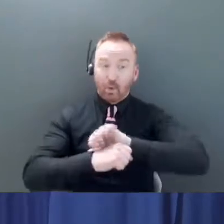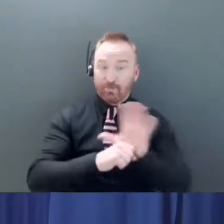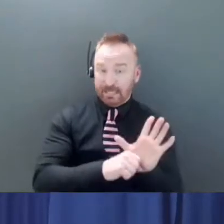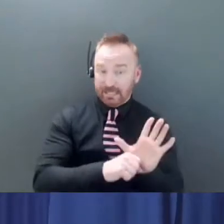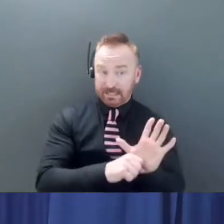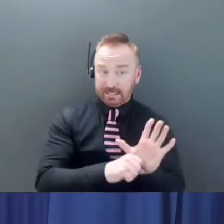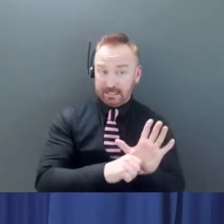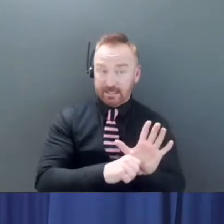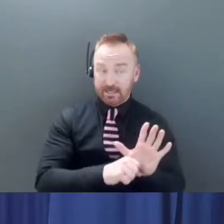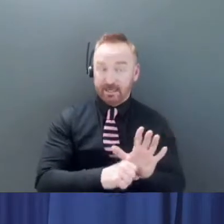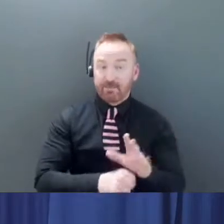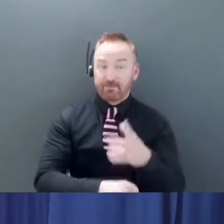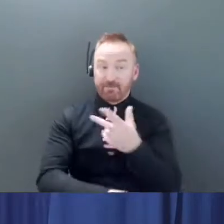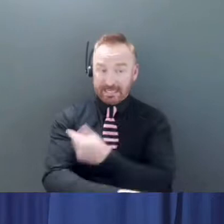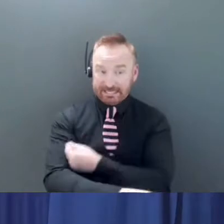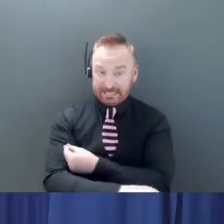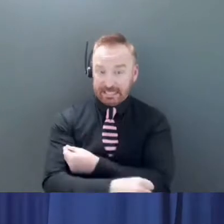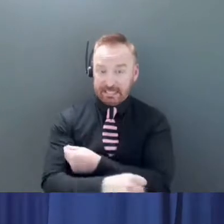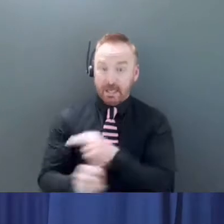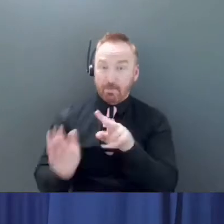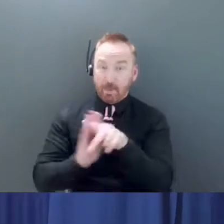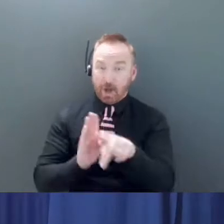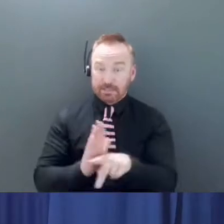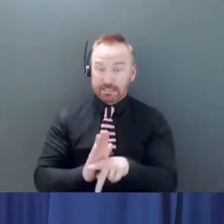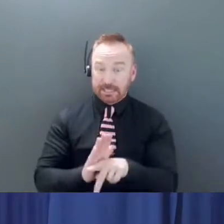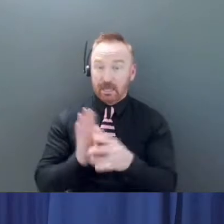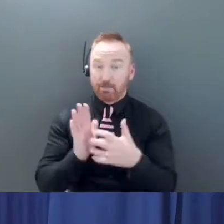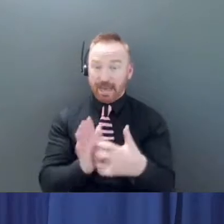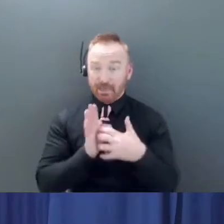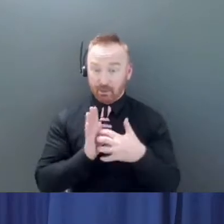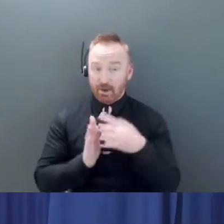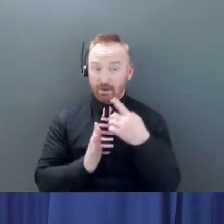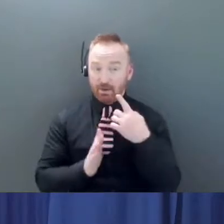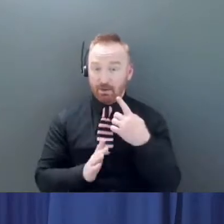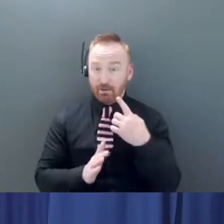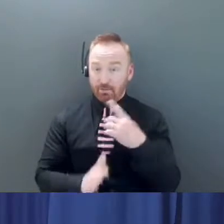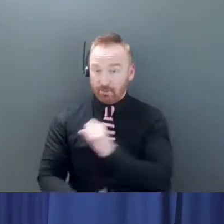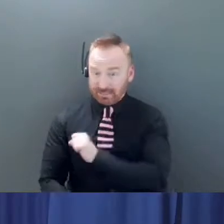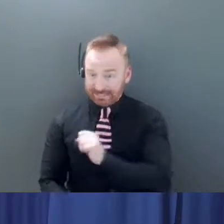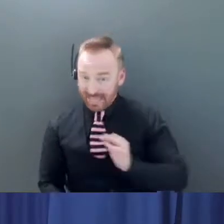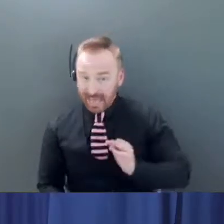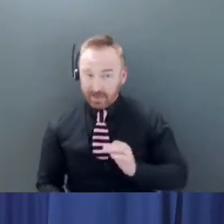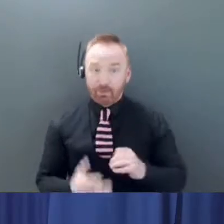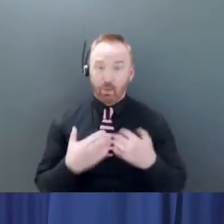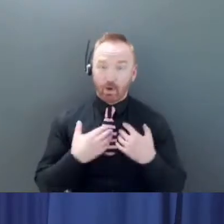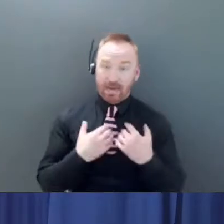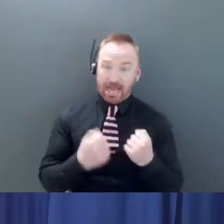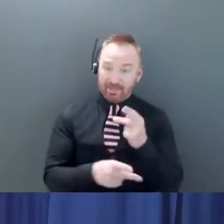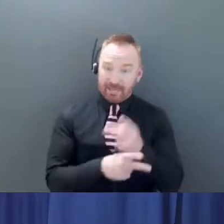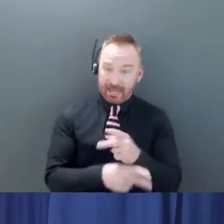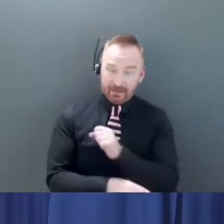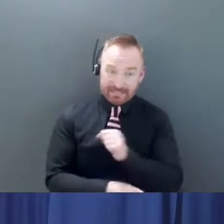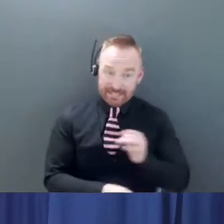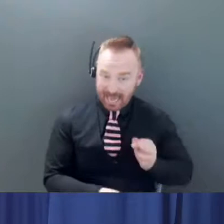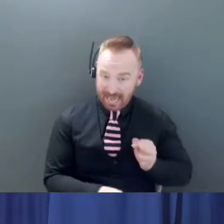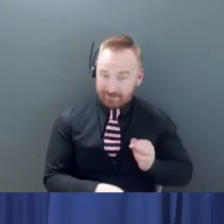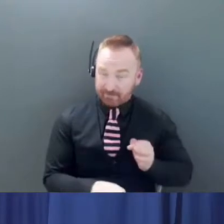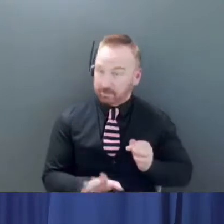vaccine policy in place for staff including our healthcare staff. It is clear though that